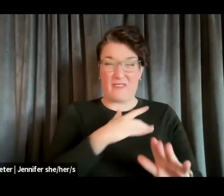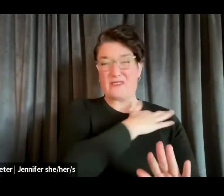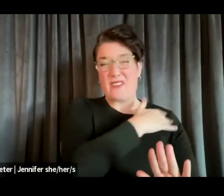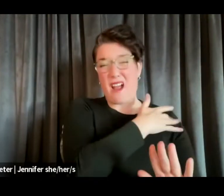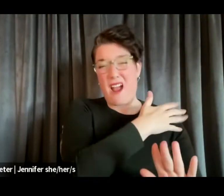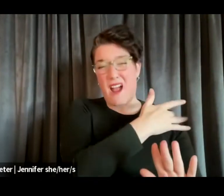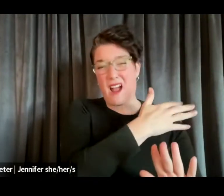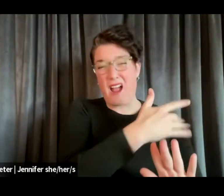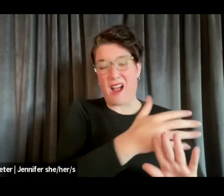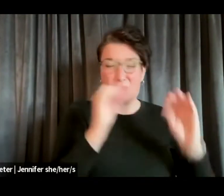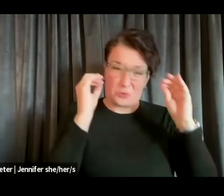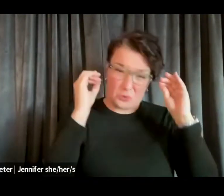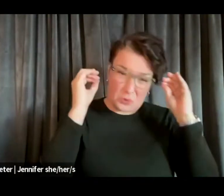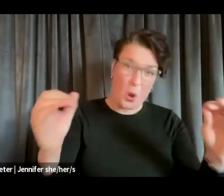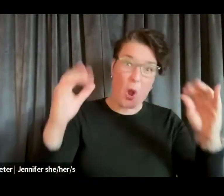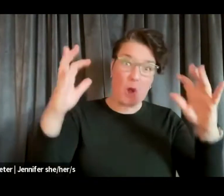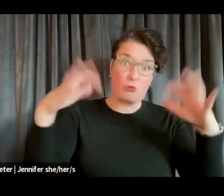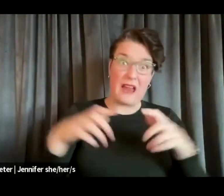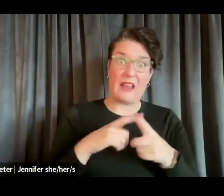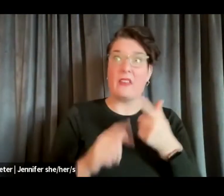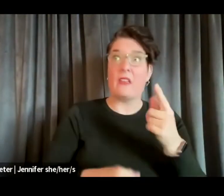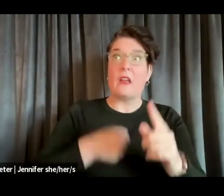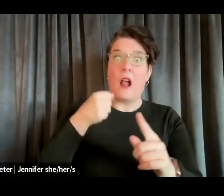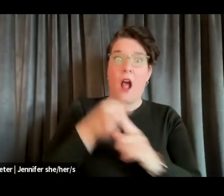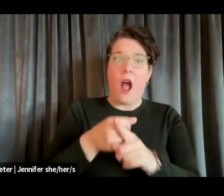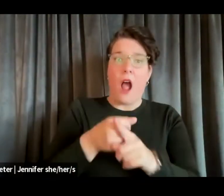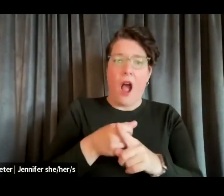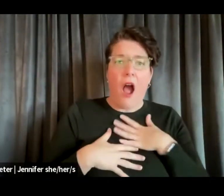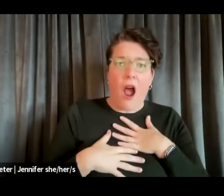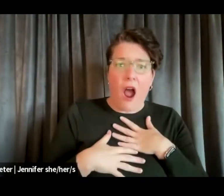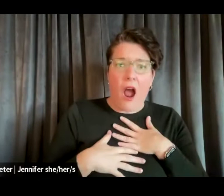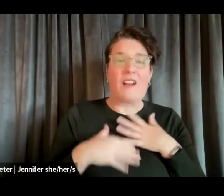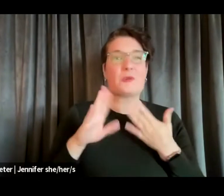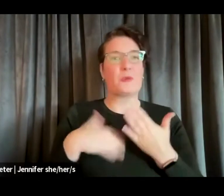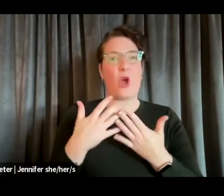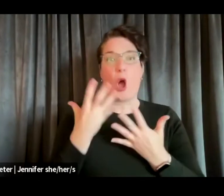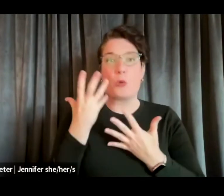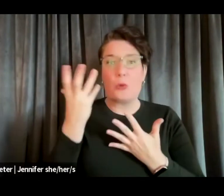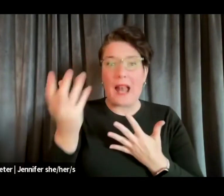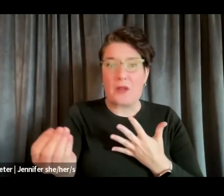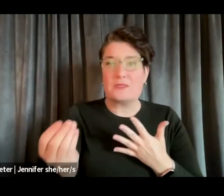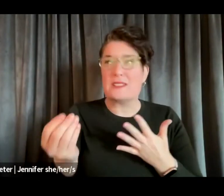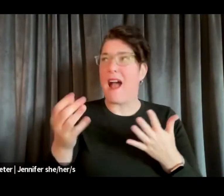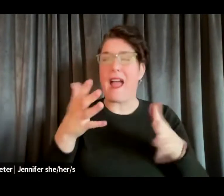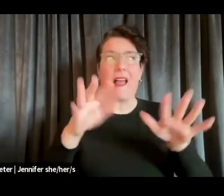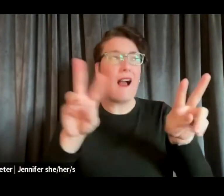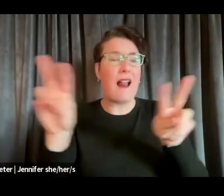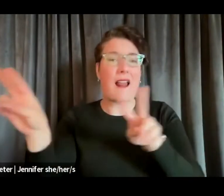And then there is, it's like we all went outside and were just like crying and laughing.